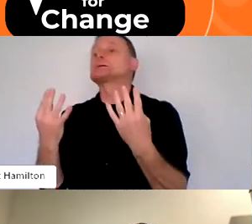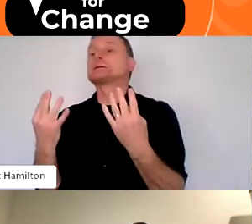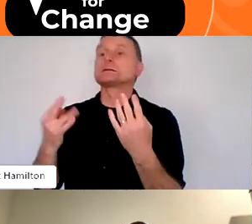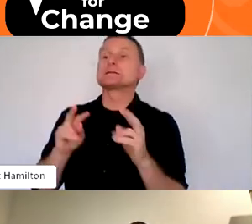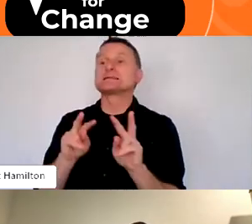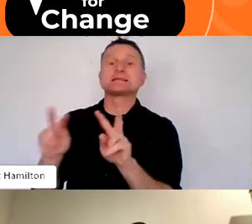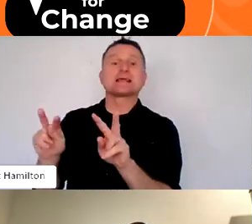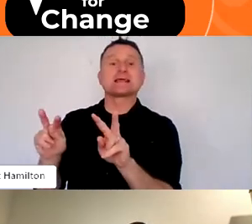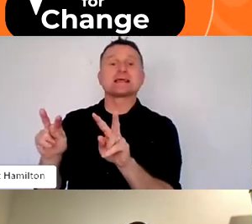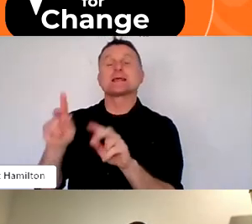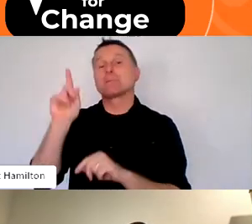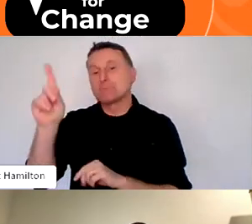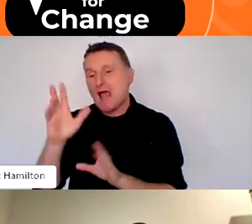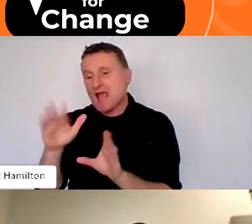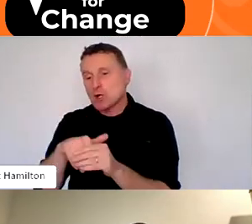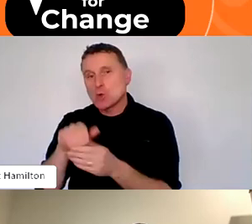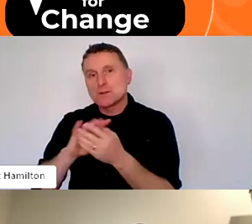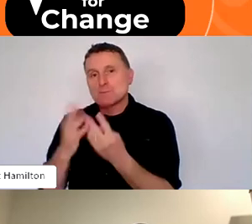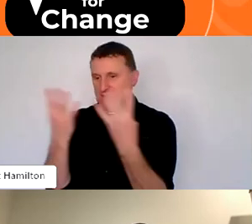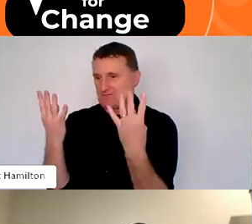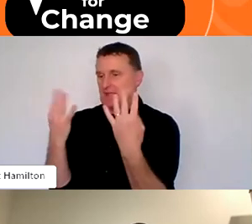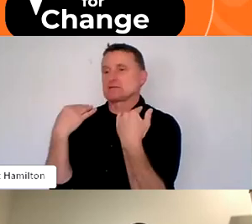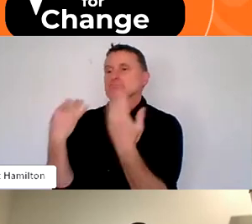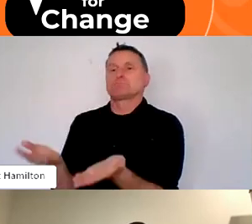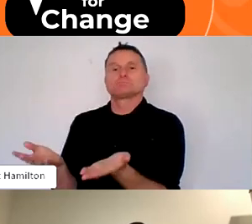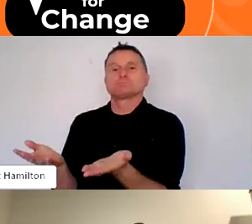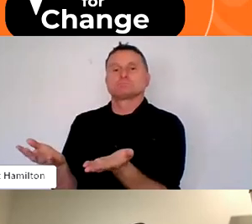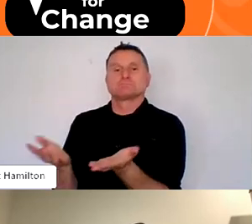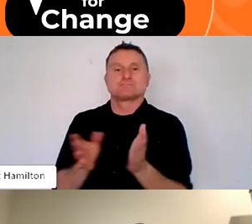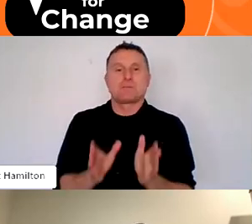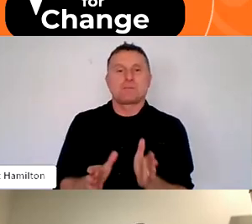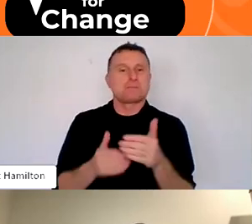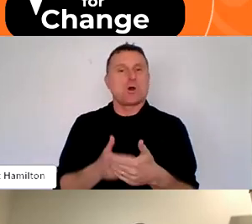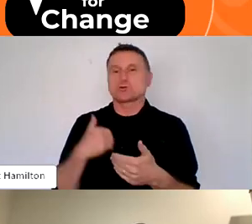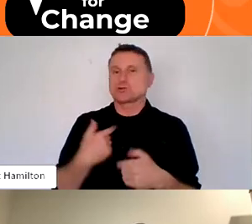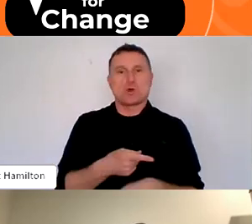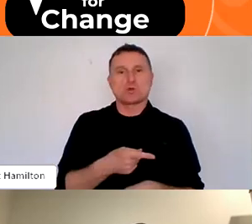fence, is removed, so there's no need for the boxes. As has been